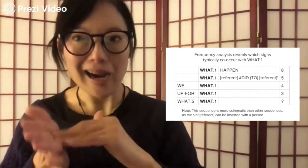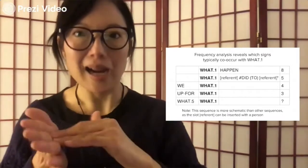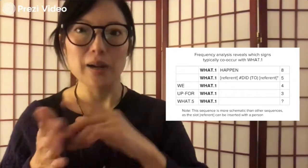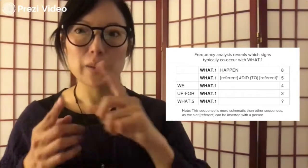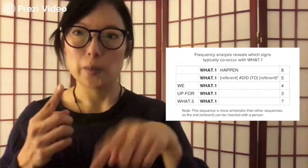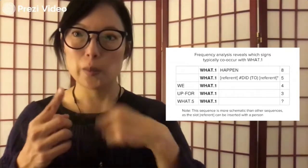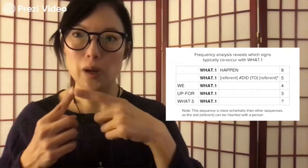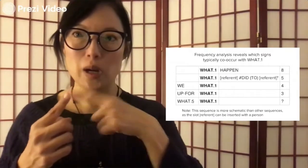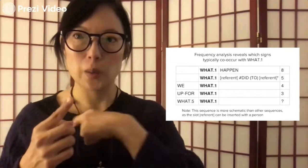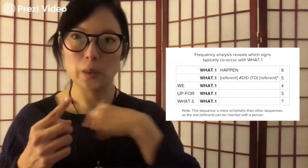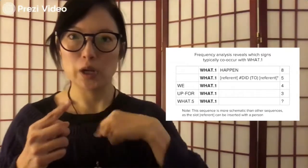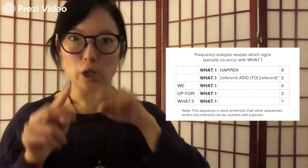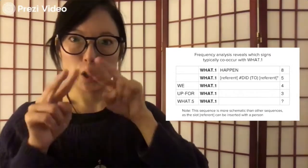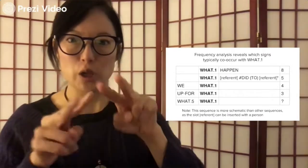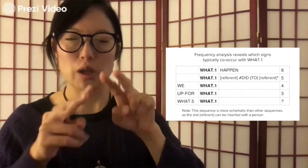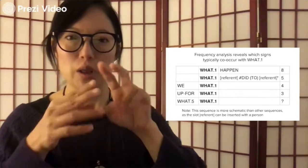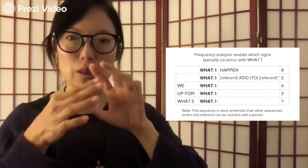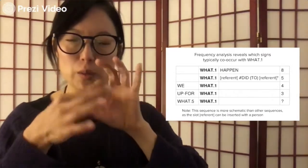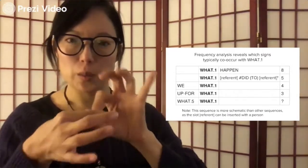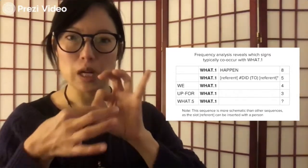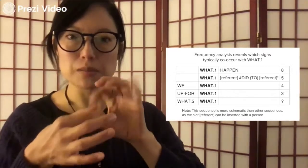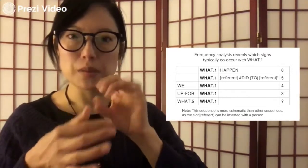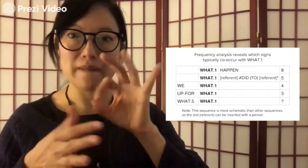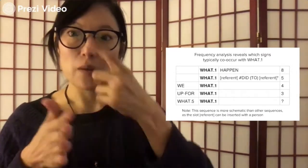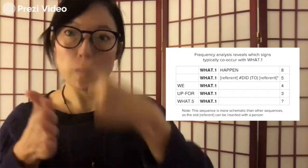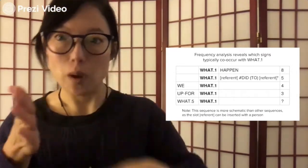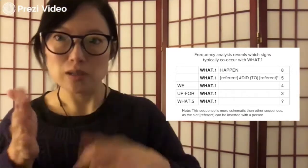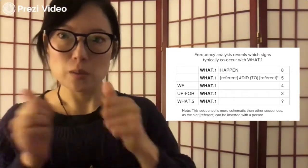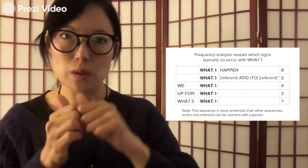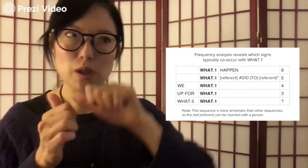WHAT.5 signs. Again, when we look at the relationship of